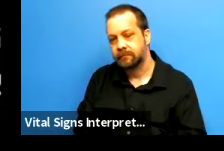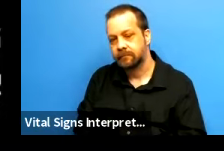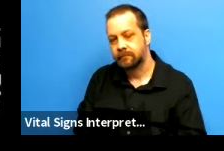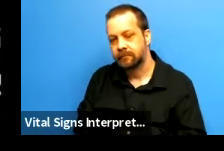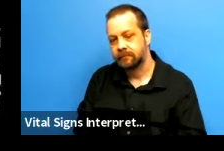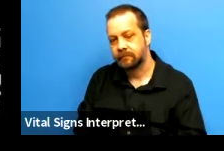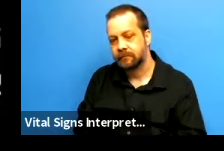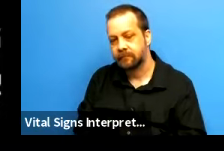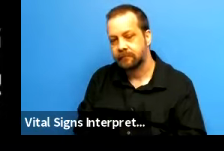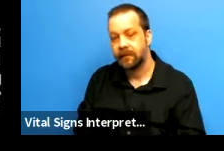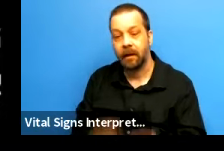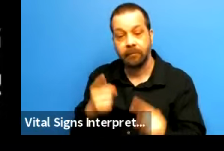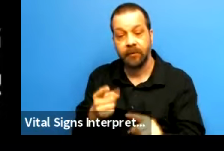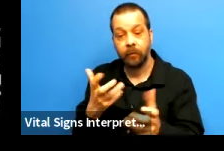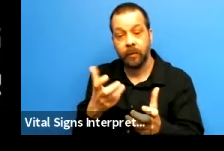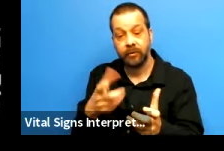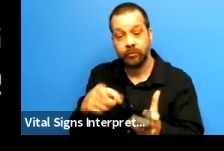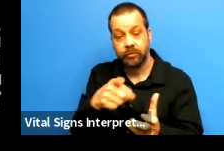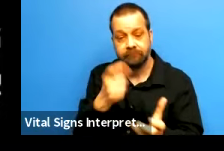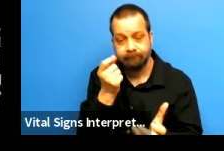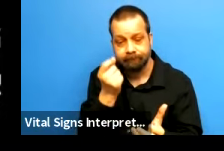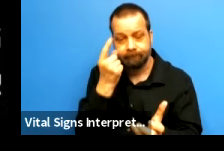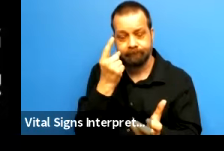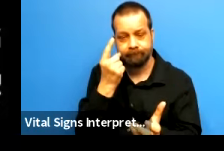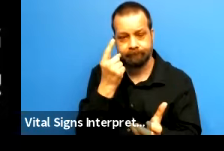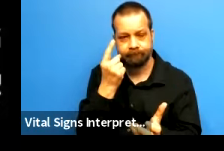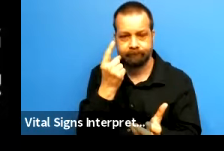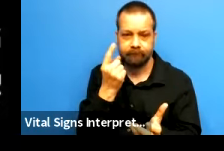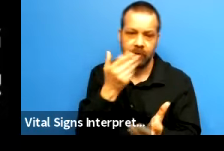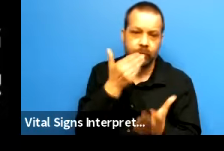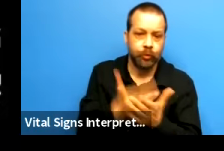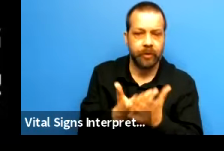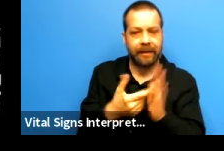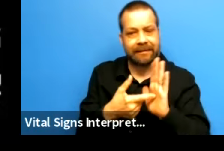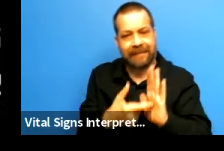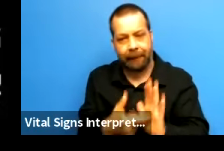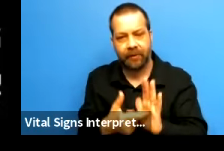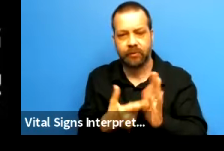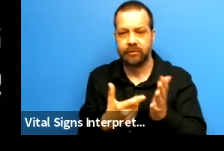with tangible information, examples, actionable items.